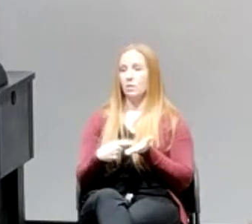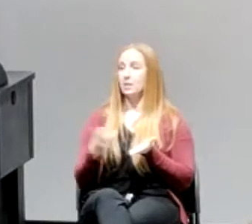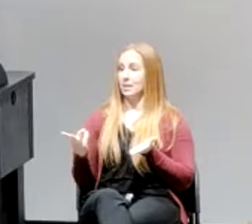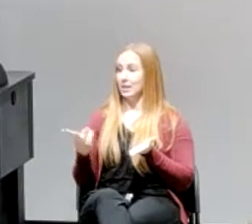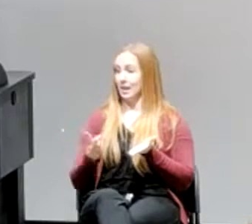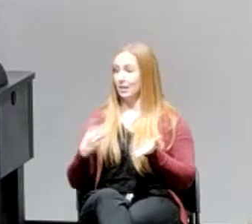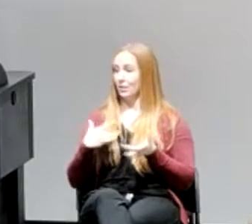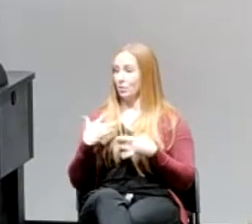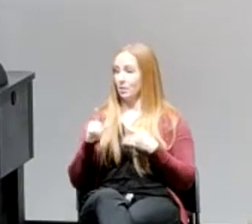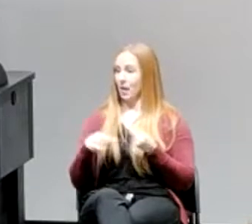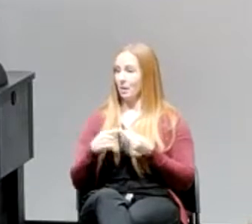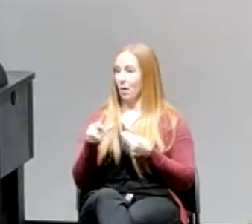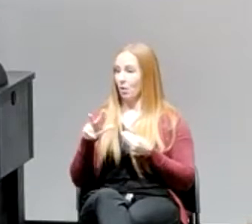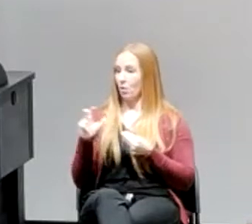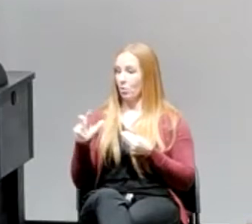Here's what I've seen over the last decade.